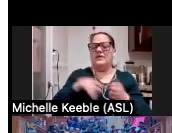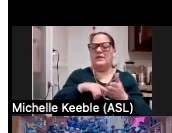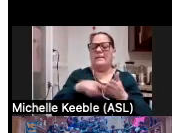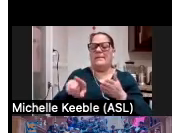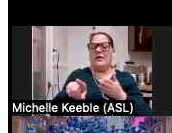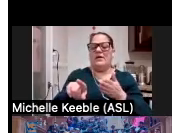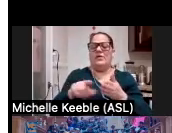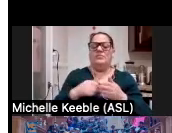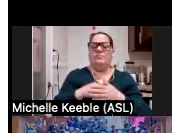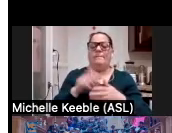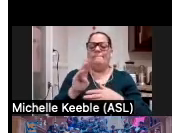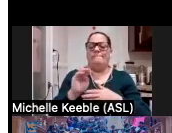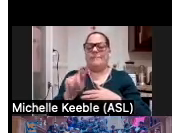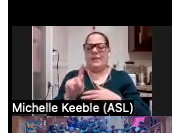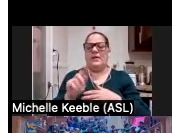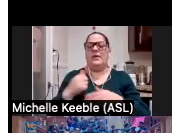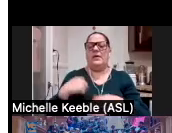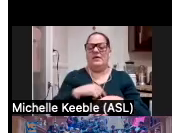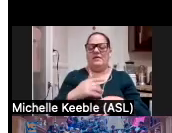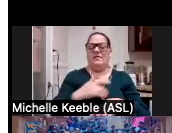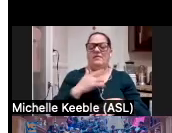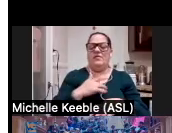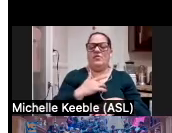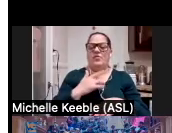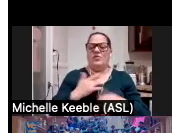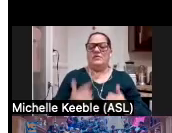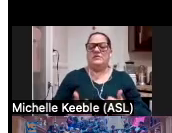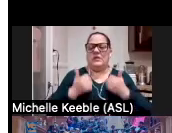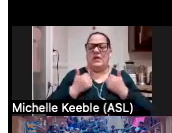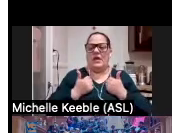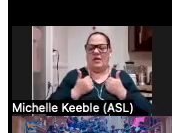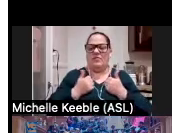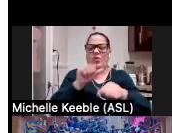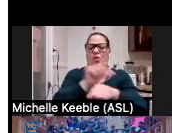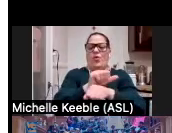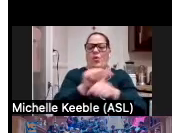repaid.” and he felt throughout his whole life that through his work on behalf of people with